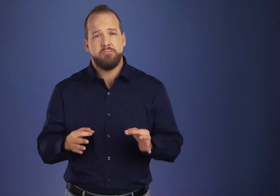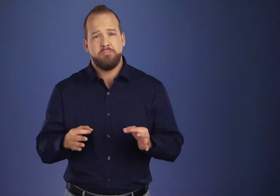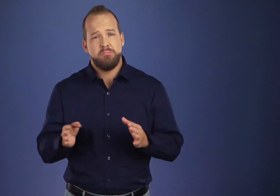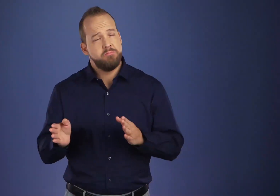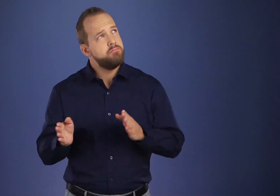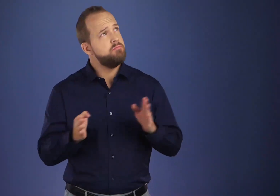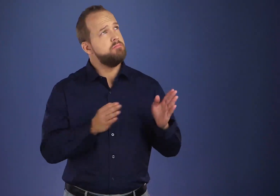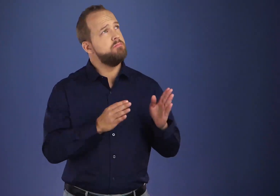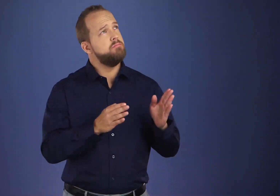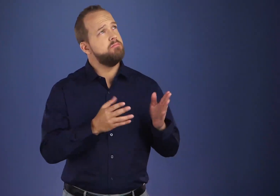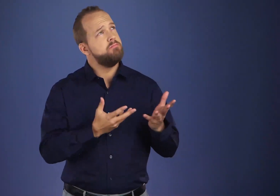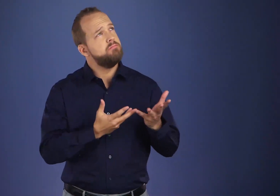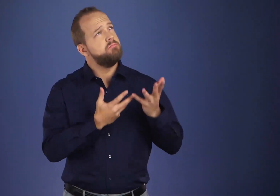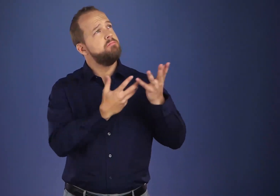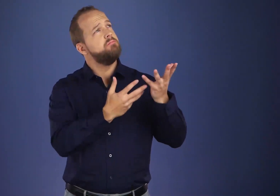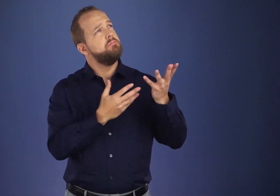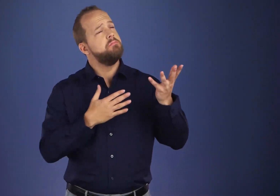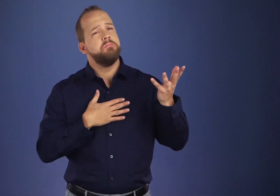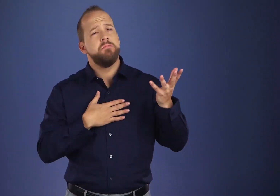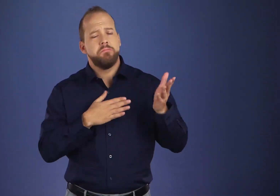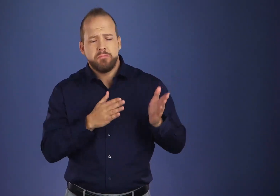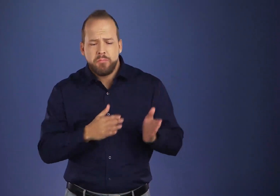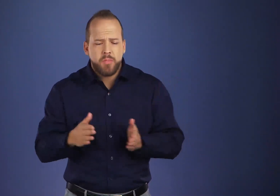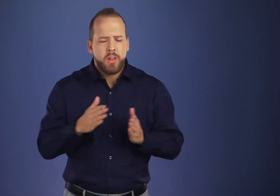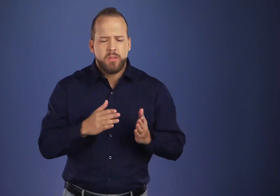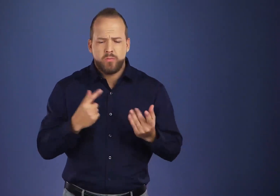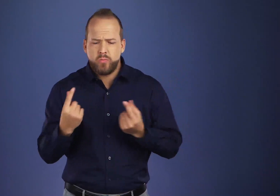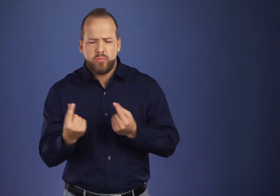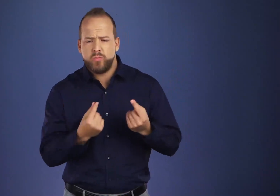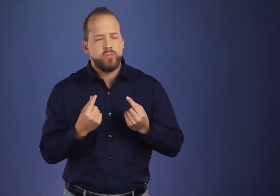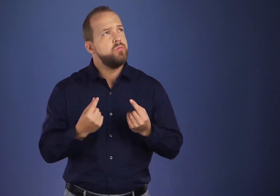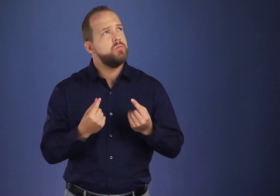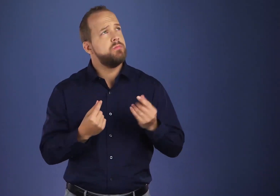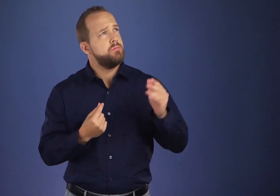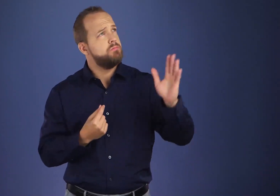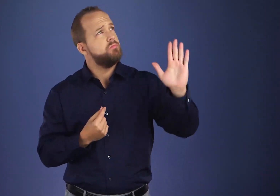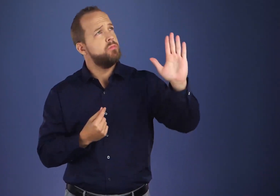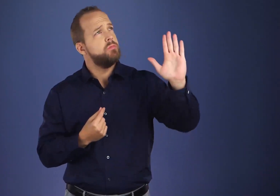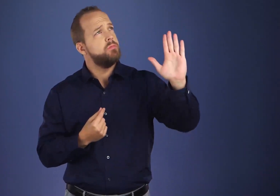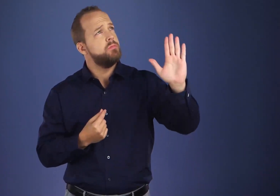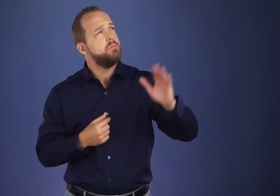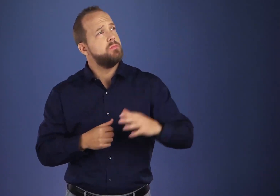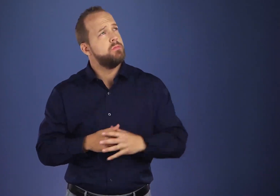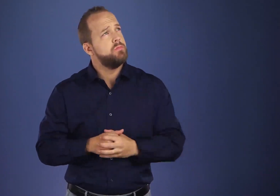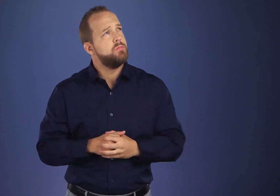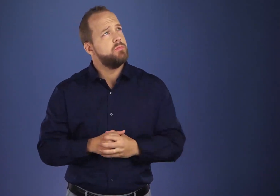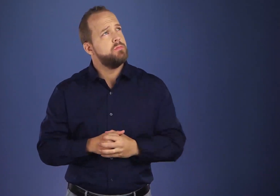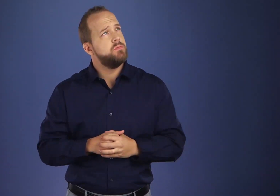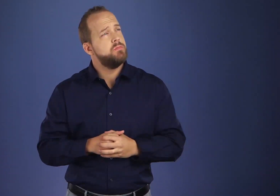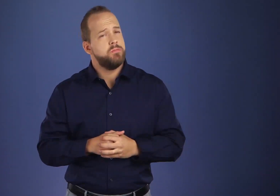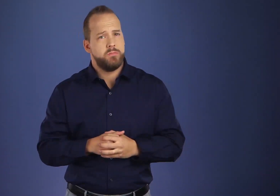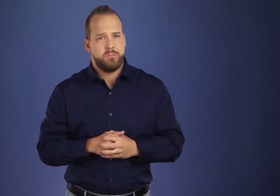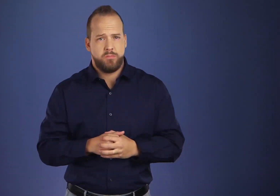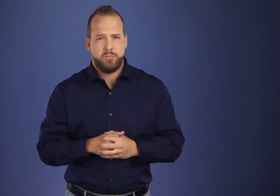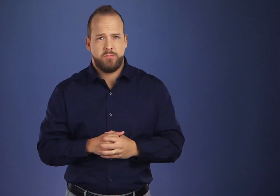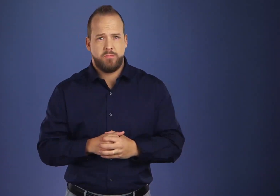“Made a decision to turn our will and our lives over to the care of God, as we understood Him.”